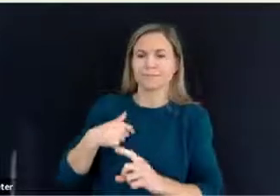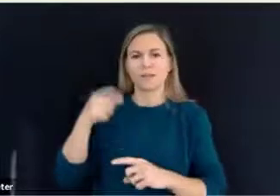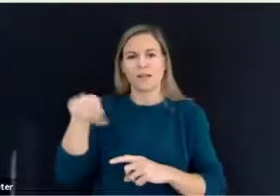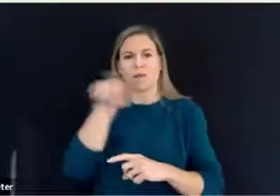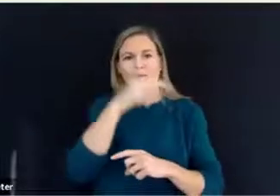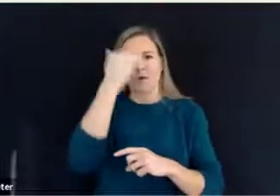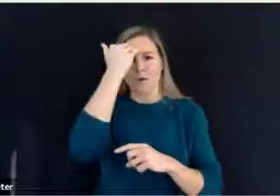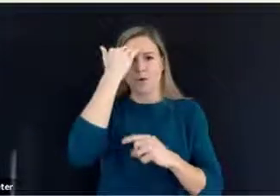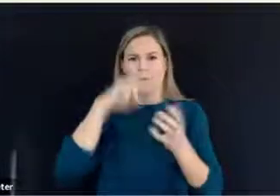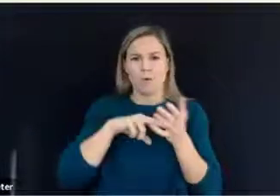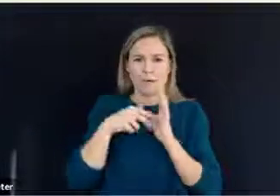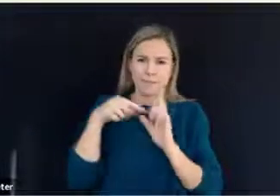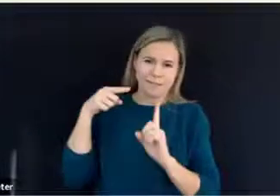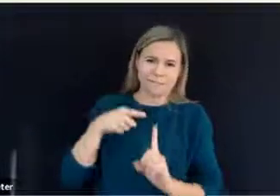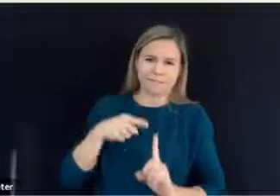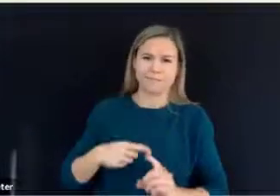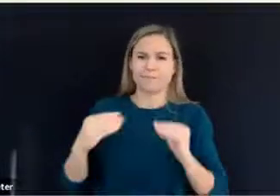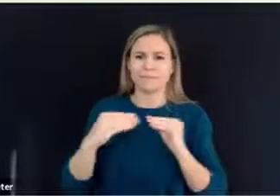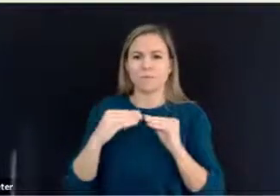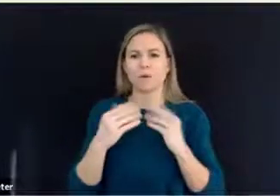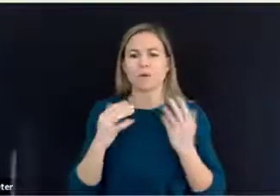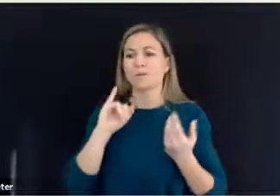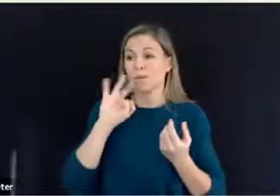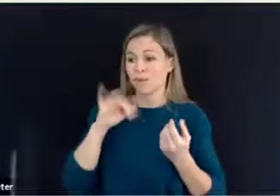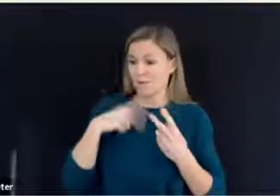technical assistance to someone